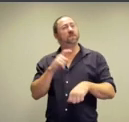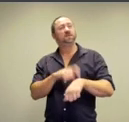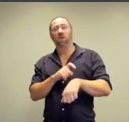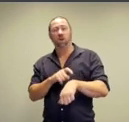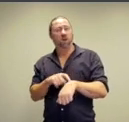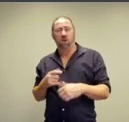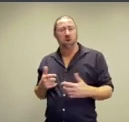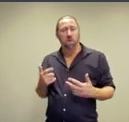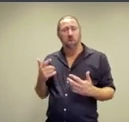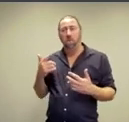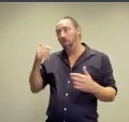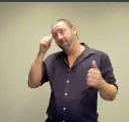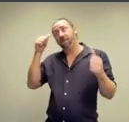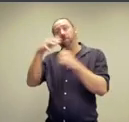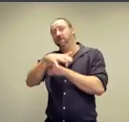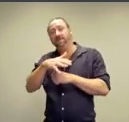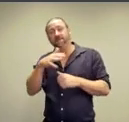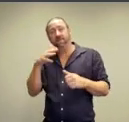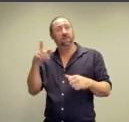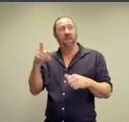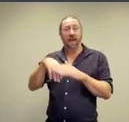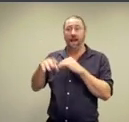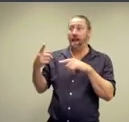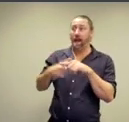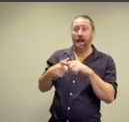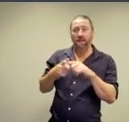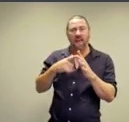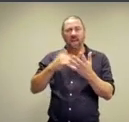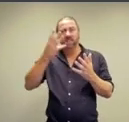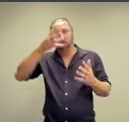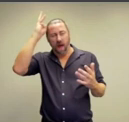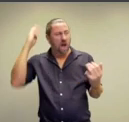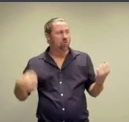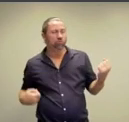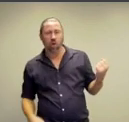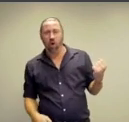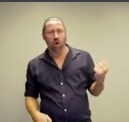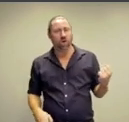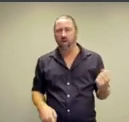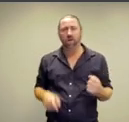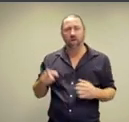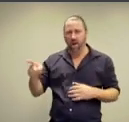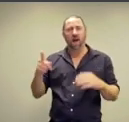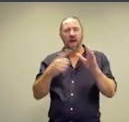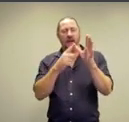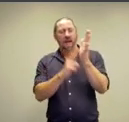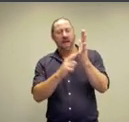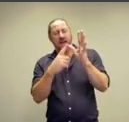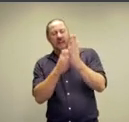having a really significant influence on the punk image and you know, they've got this really strong